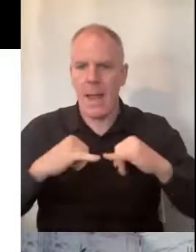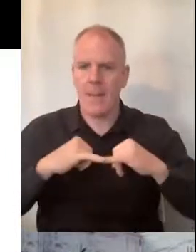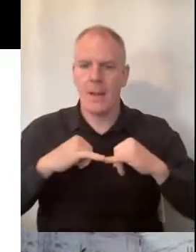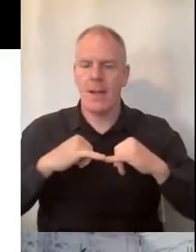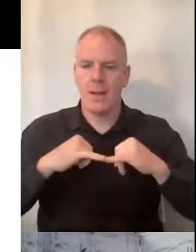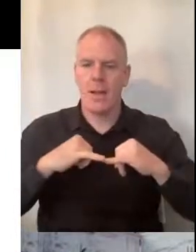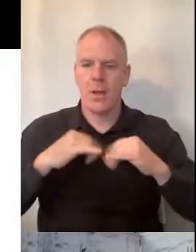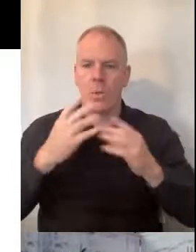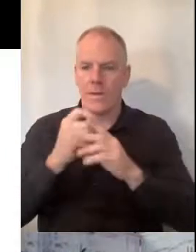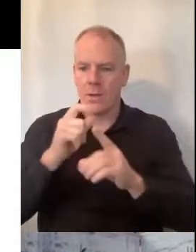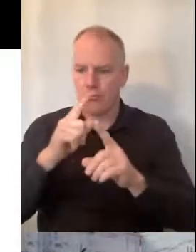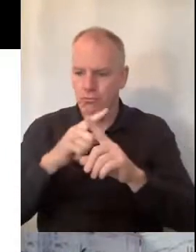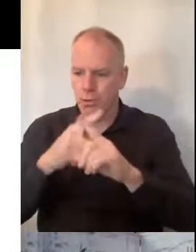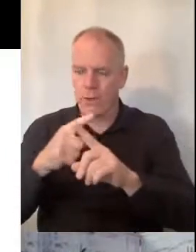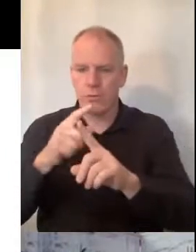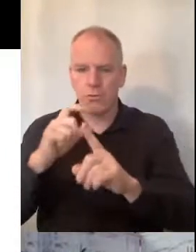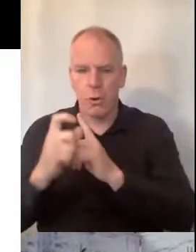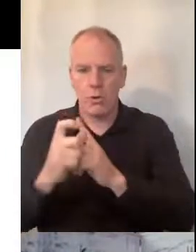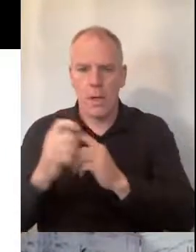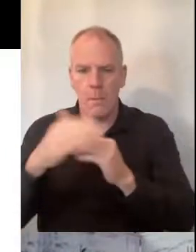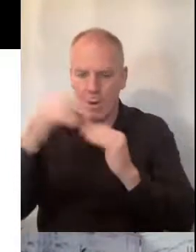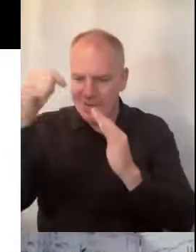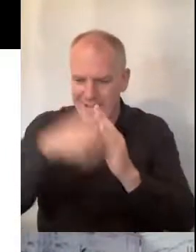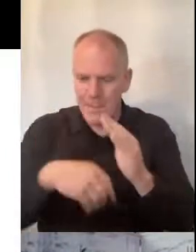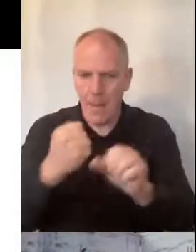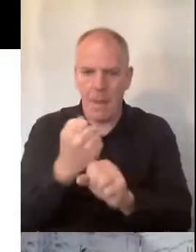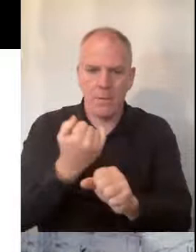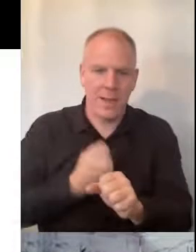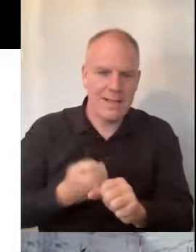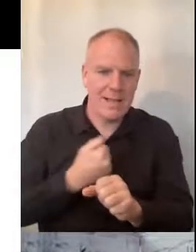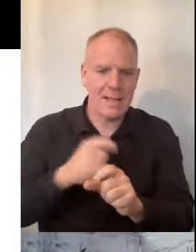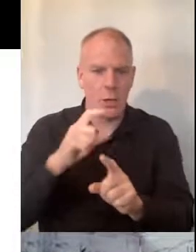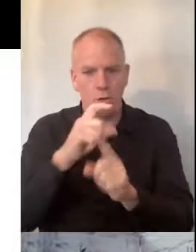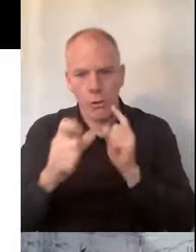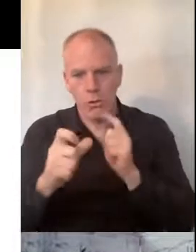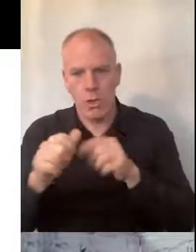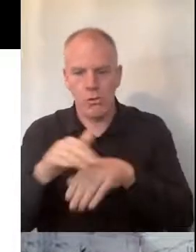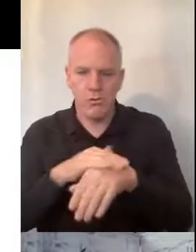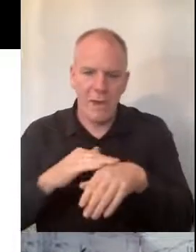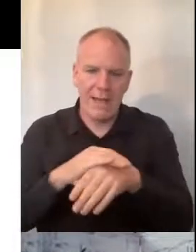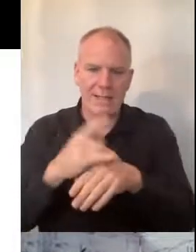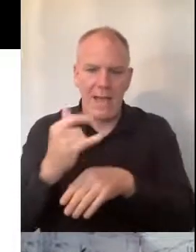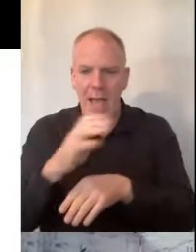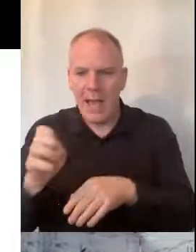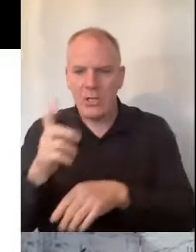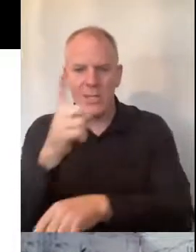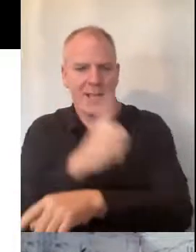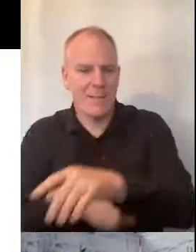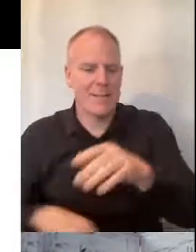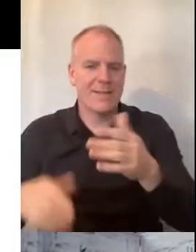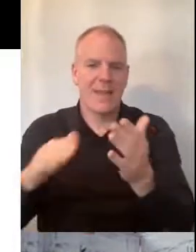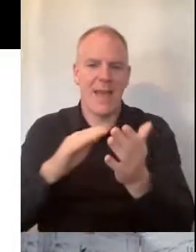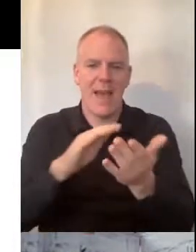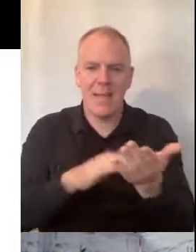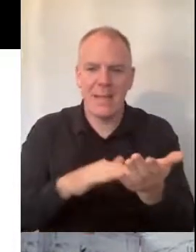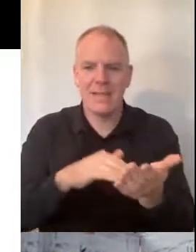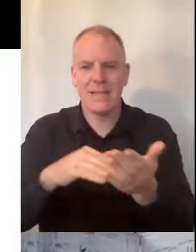so they're going much deeper into identity, culture, race, age, disability, ethnicity, and educational background.